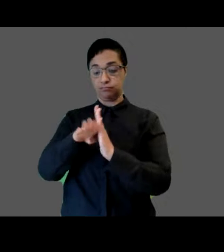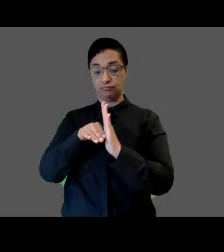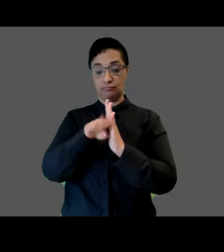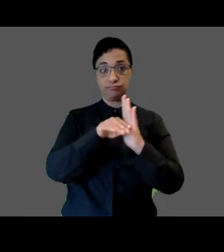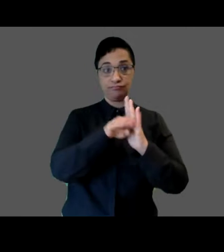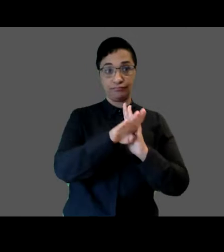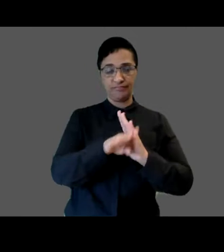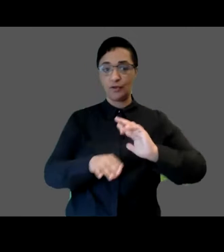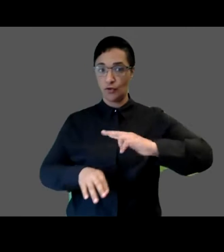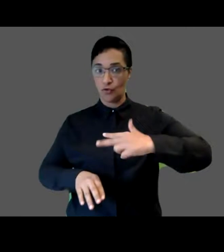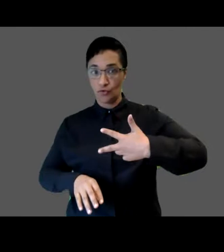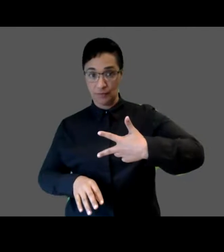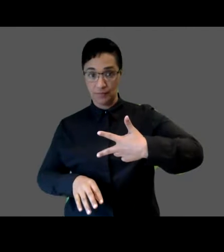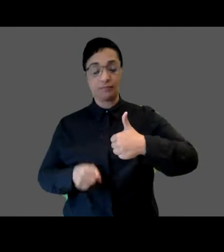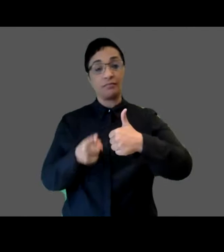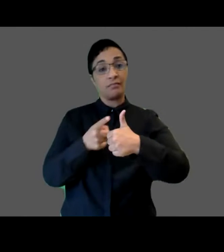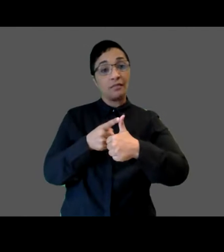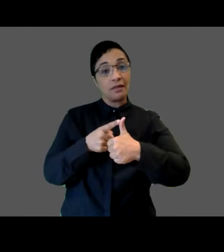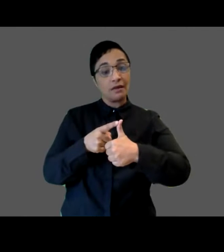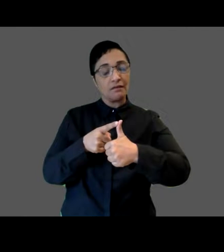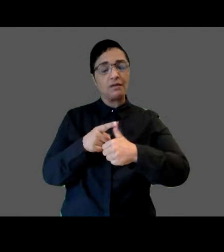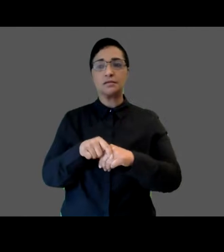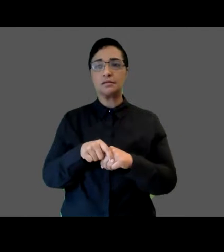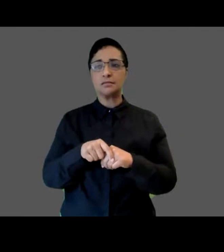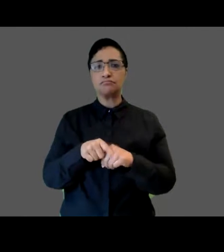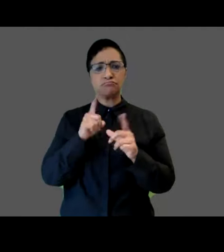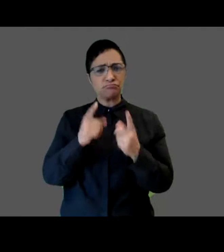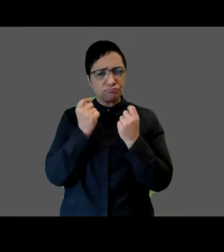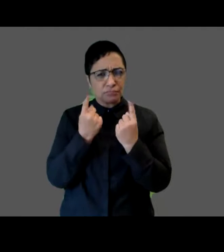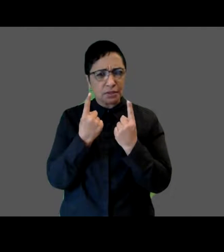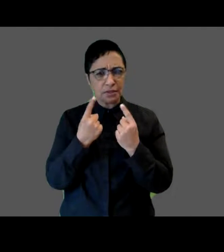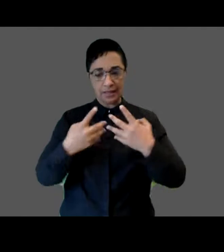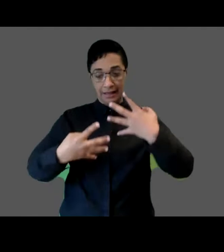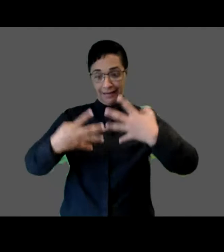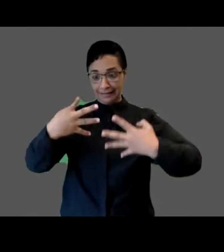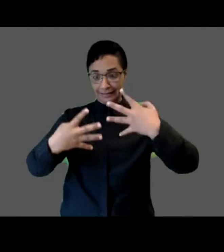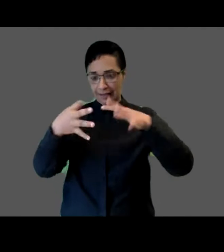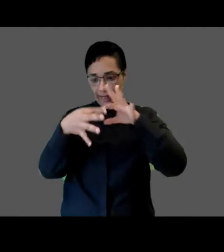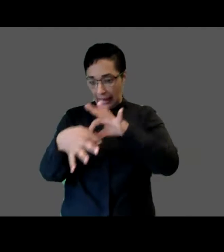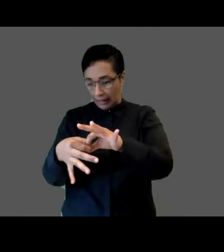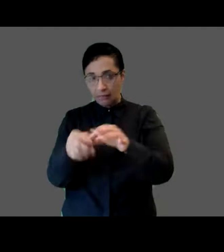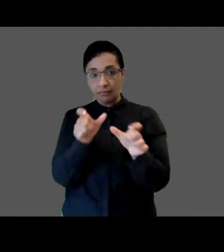Number one is understanding that better data on persons with disabilities impact positively